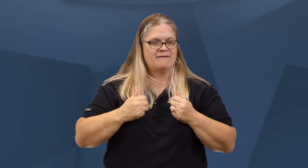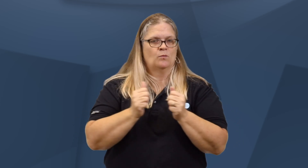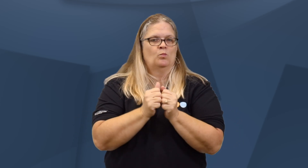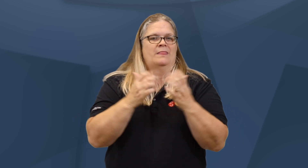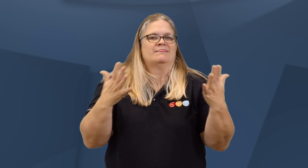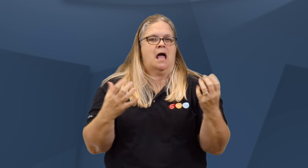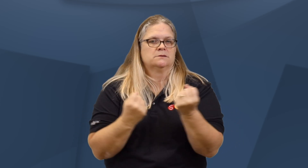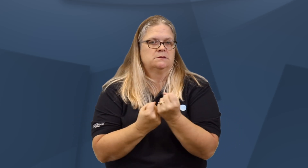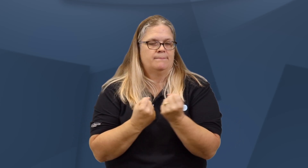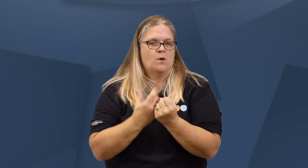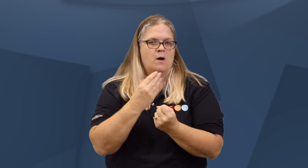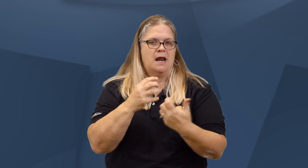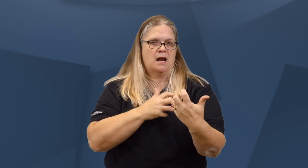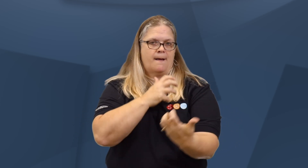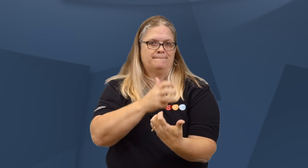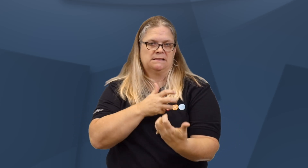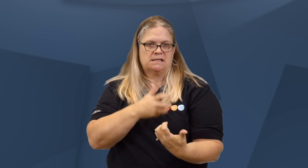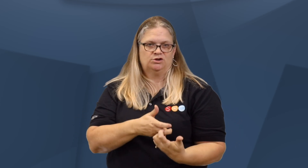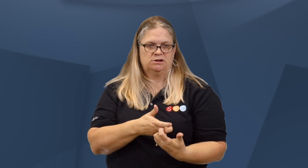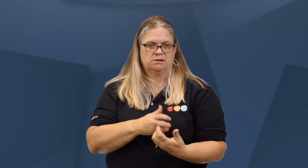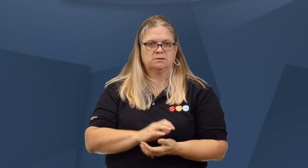without supports and accommodations.